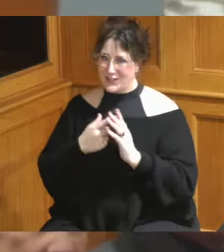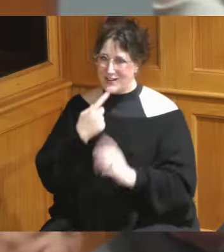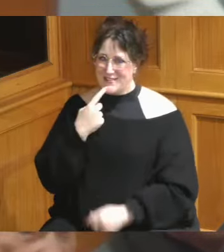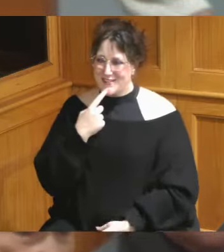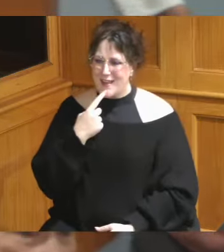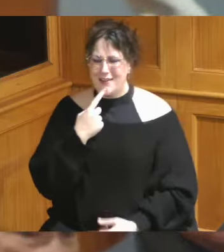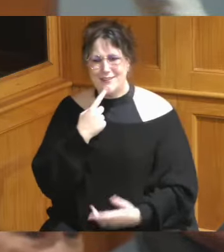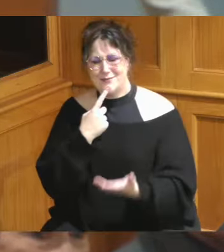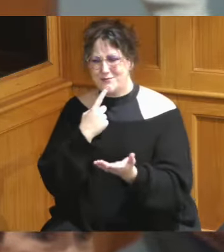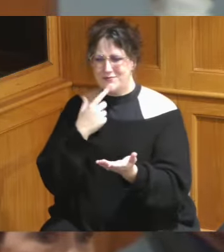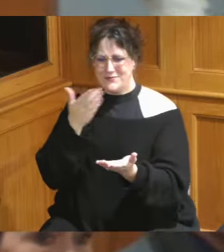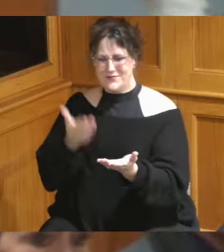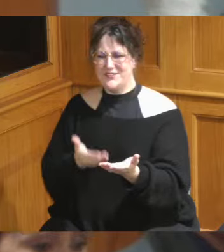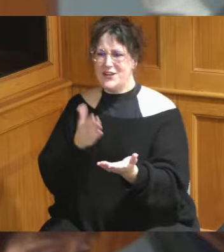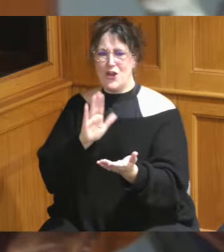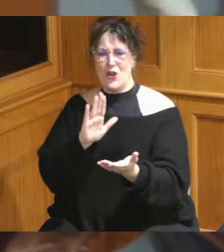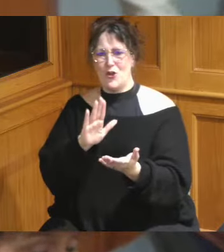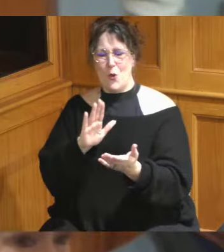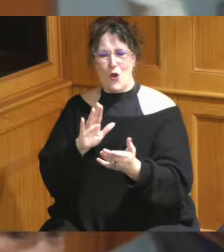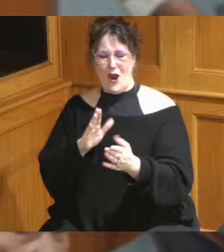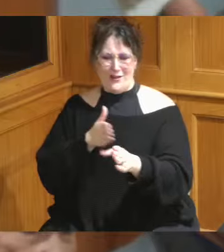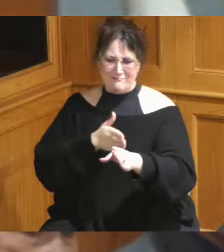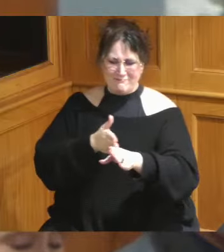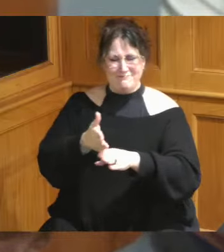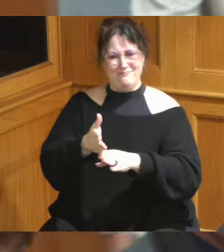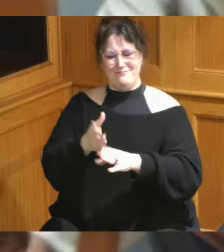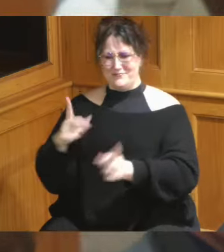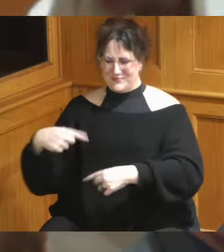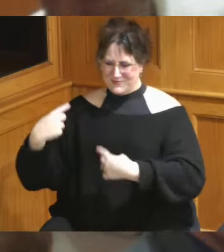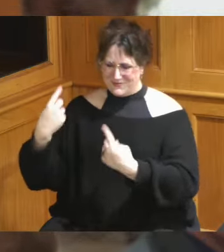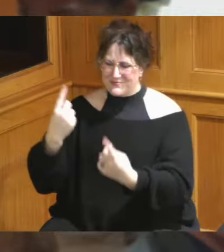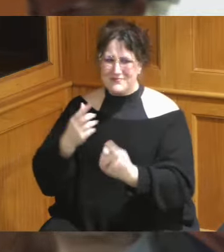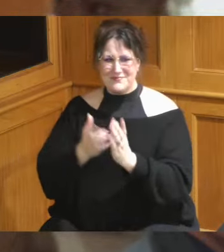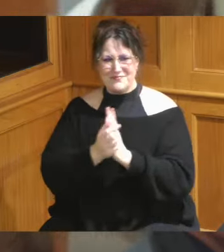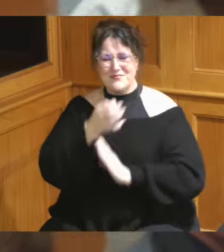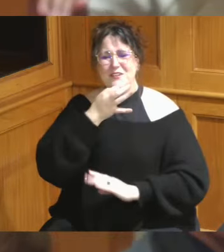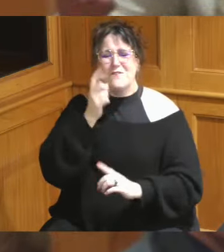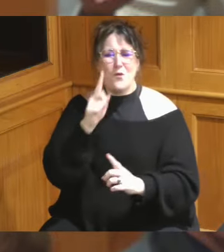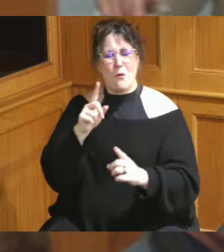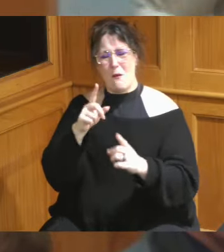distinguished career that we've just heard about, a longtime career in public safety, but I got